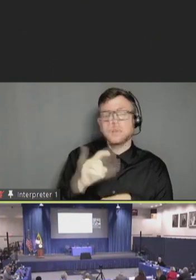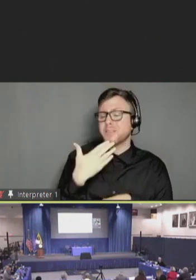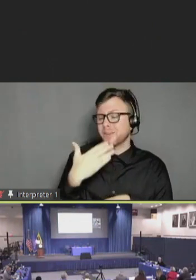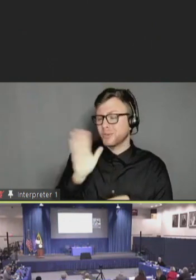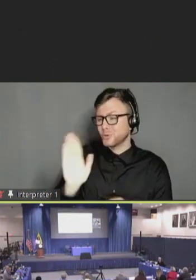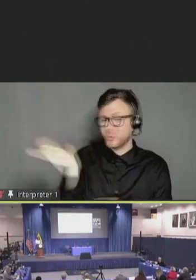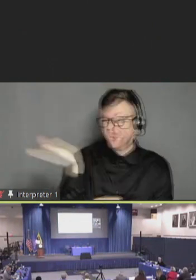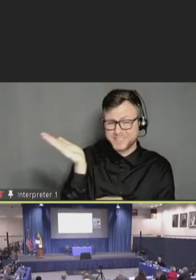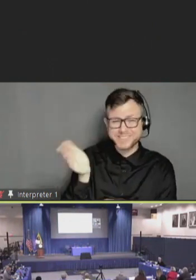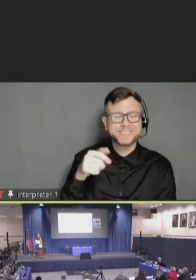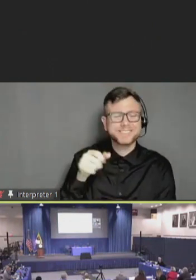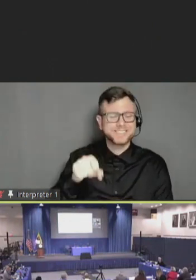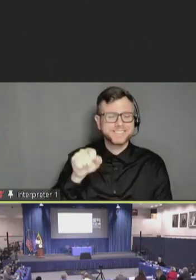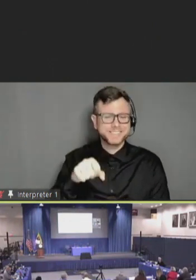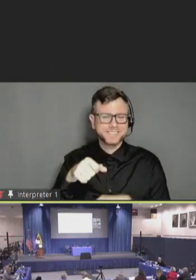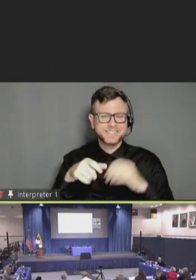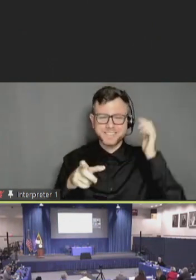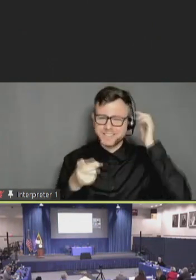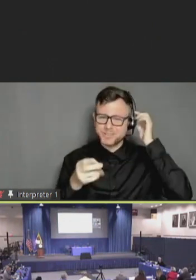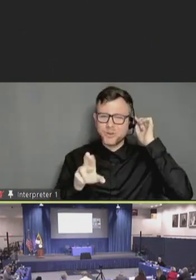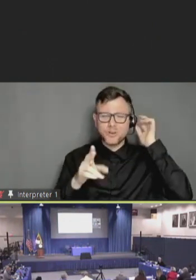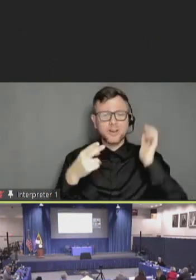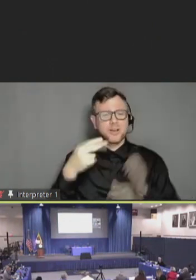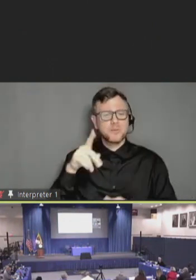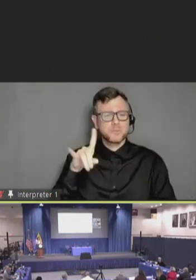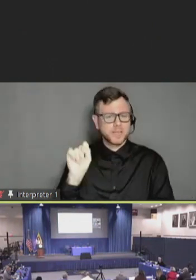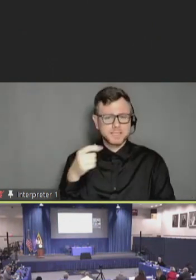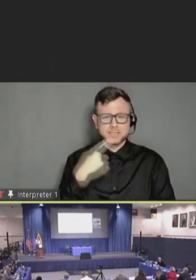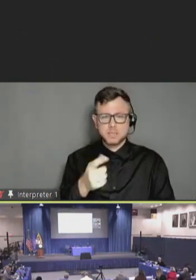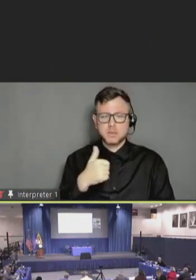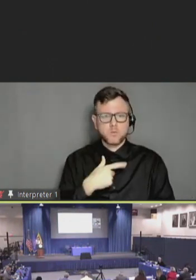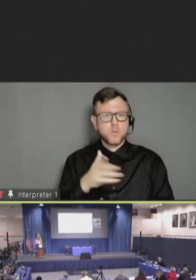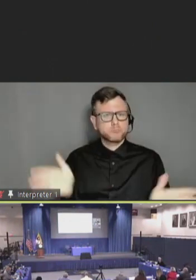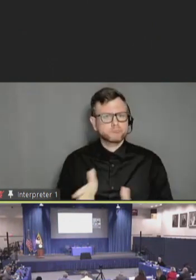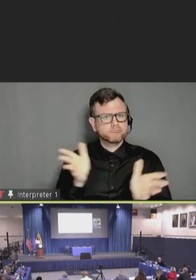And as Dr. Hopkins said, for the encouraging information.